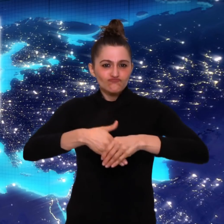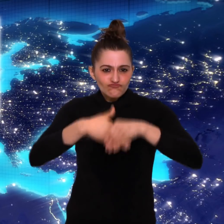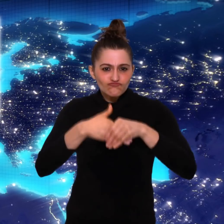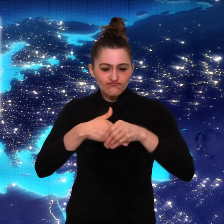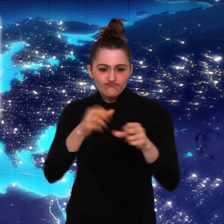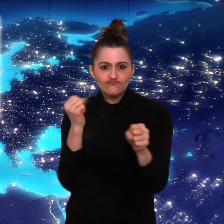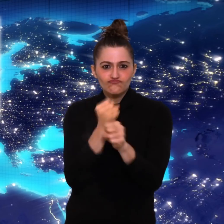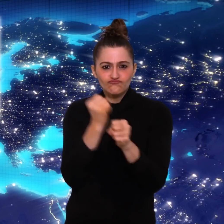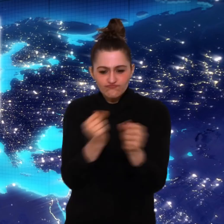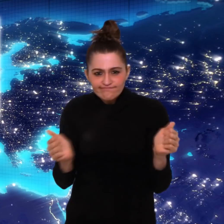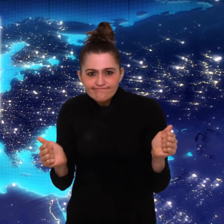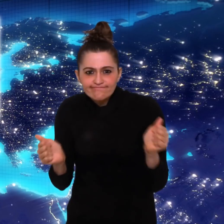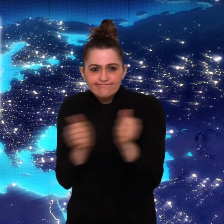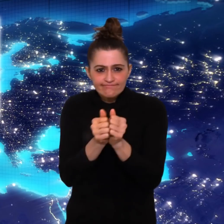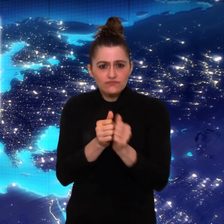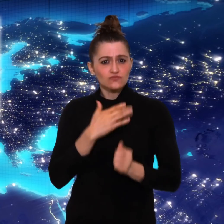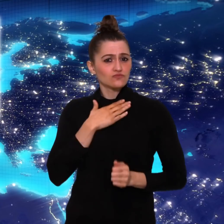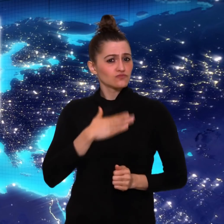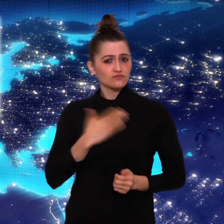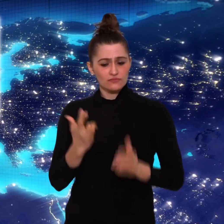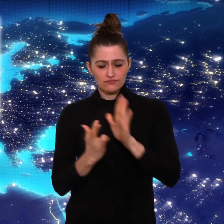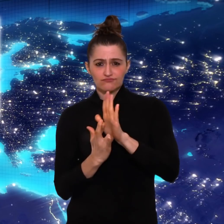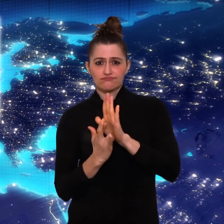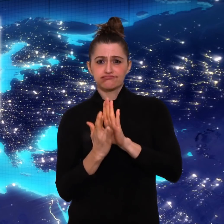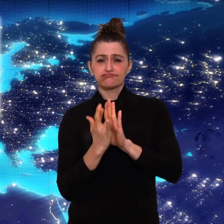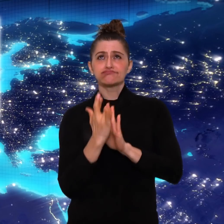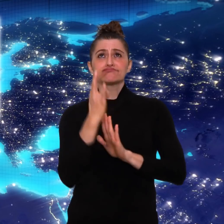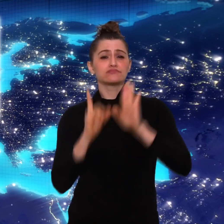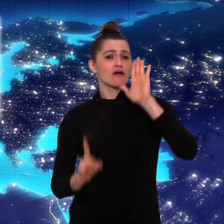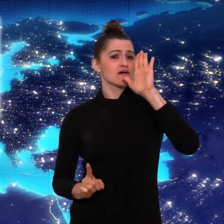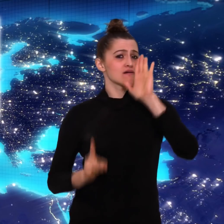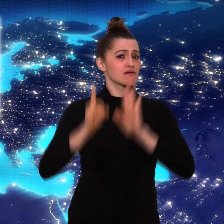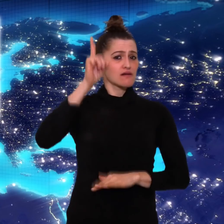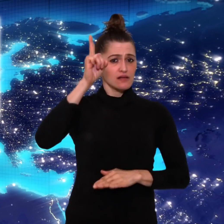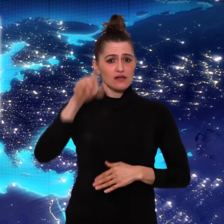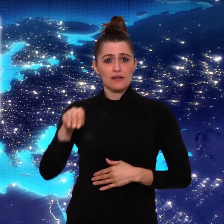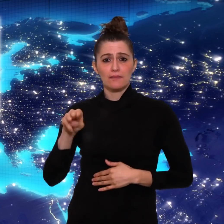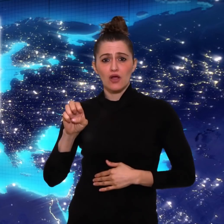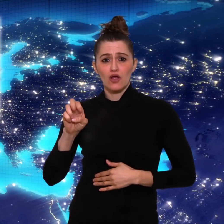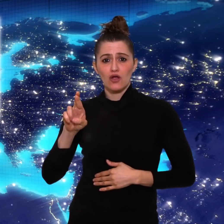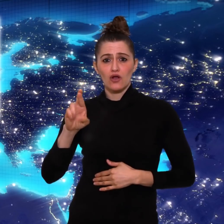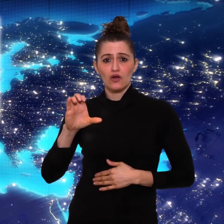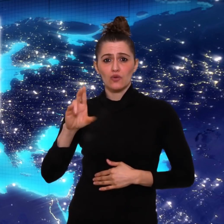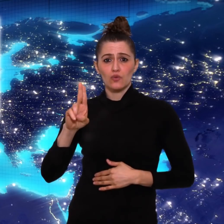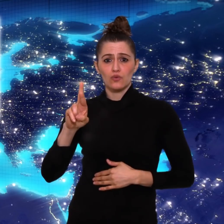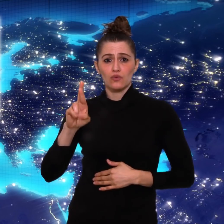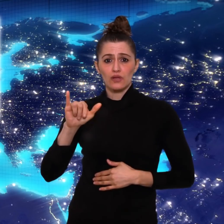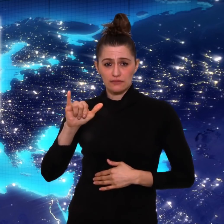spacecraft with two probes into